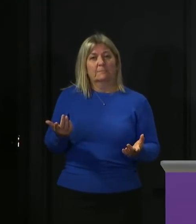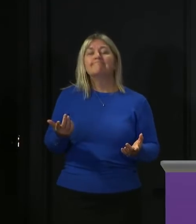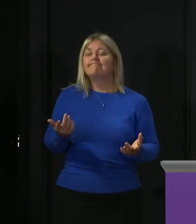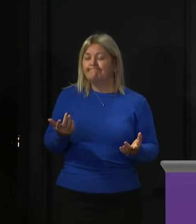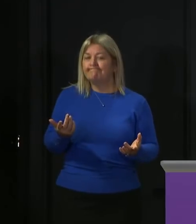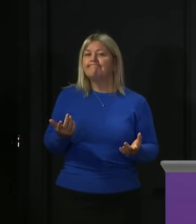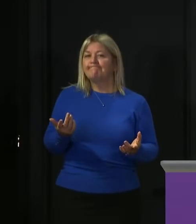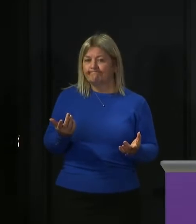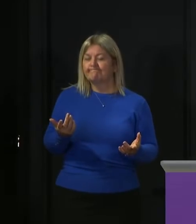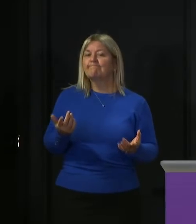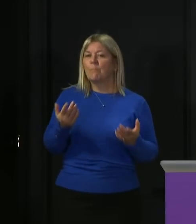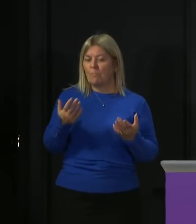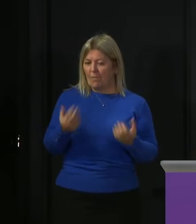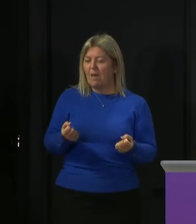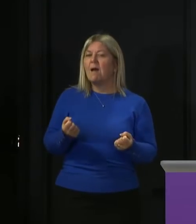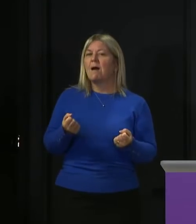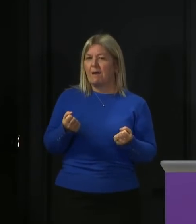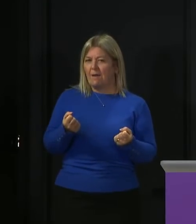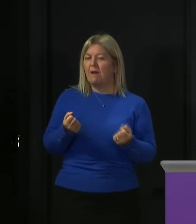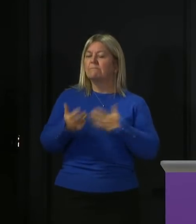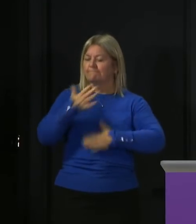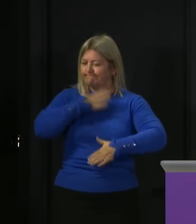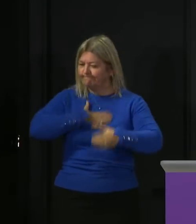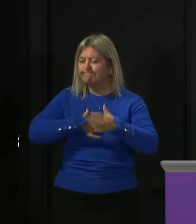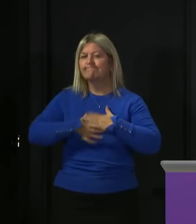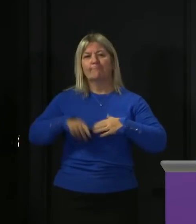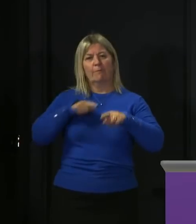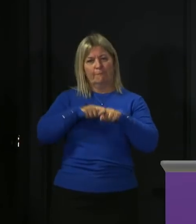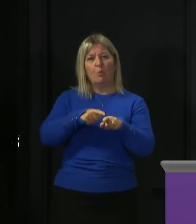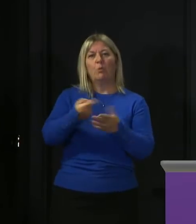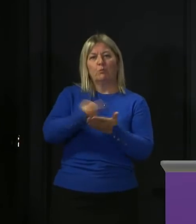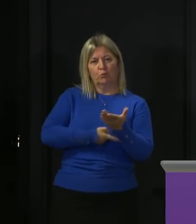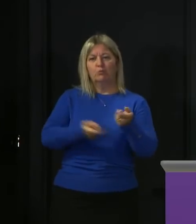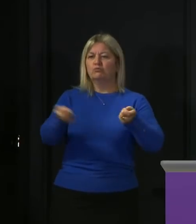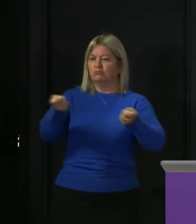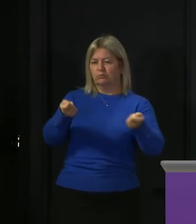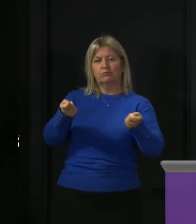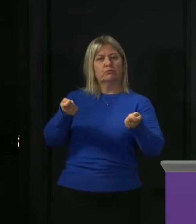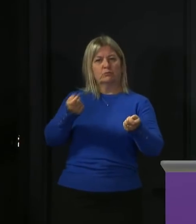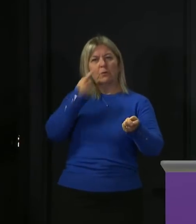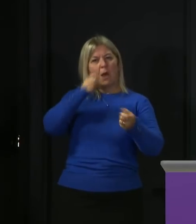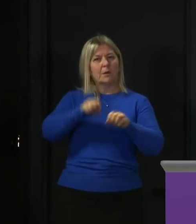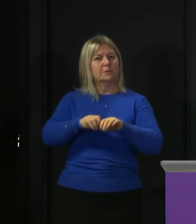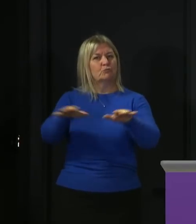and then all of the consequences which flow from greater transmission. And on the blunting in the